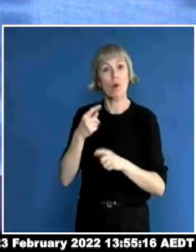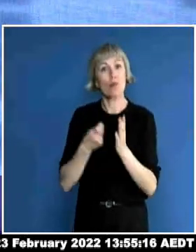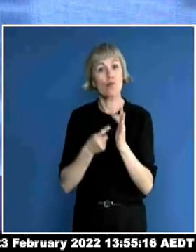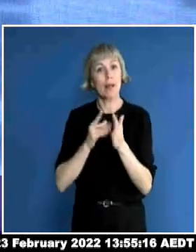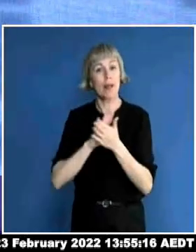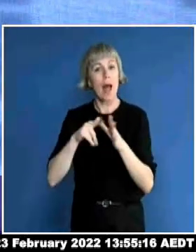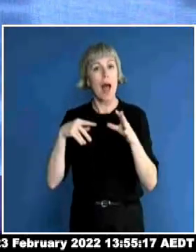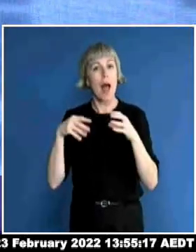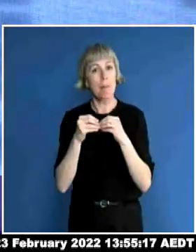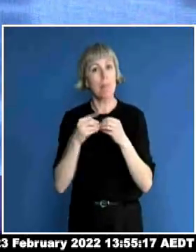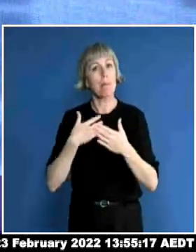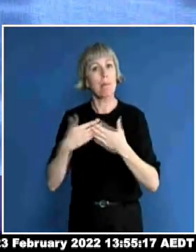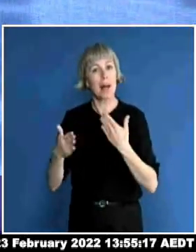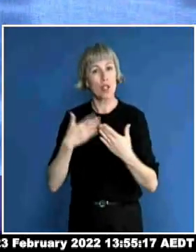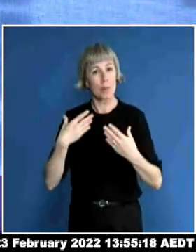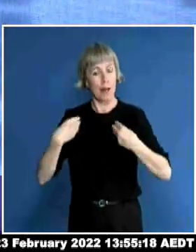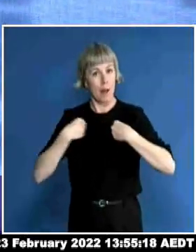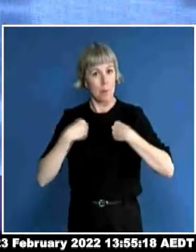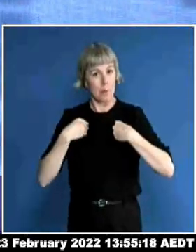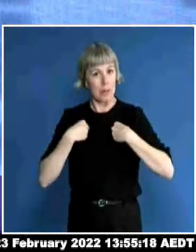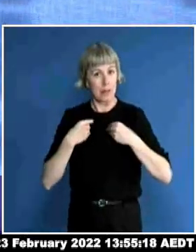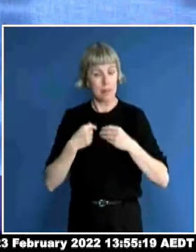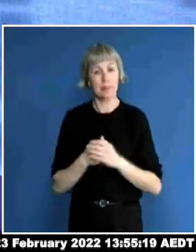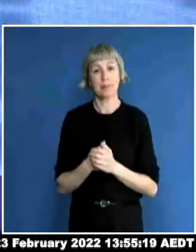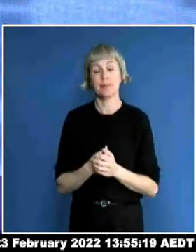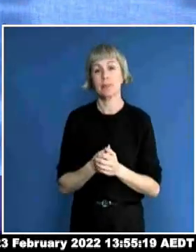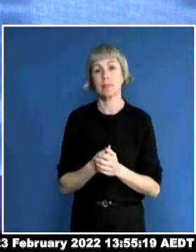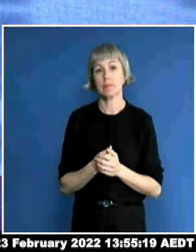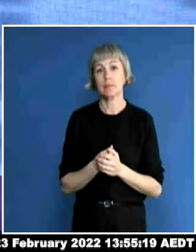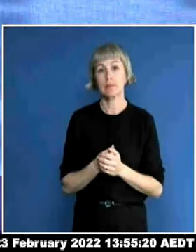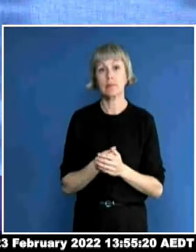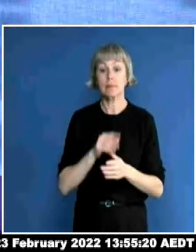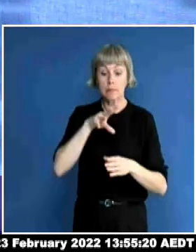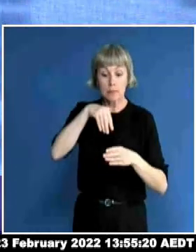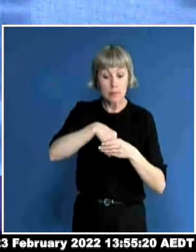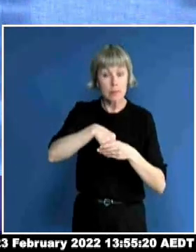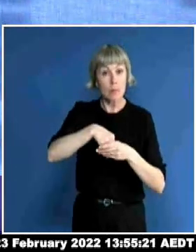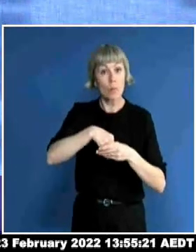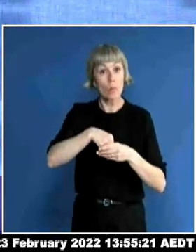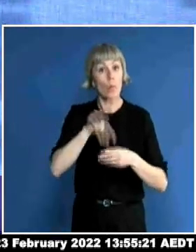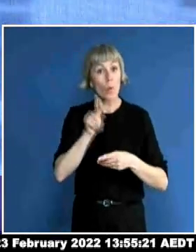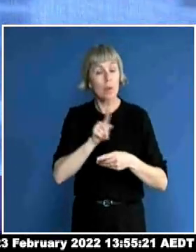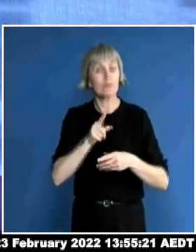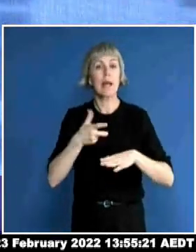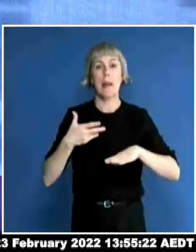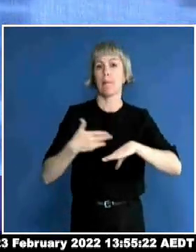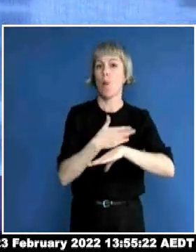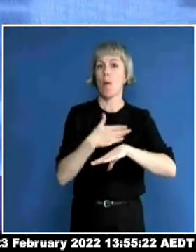included an employment contract, and the contract said your employer would be Rehab